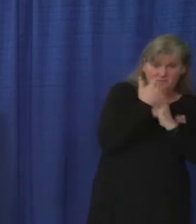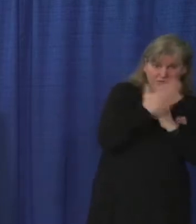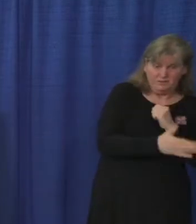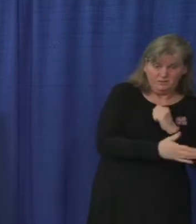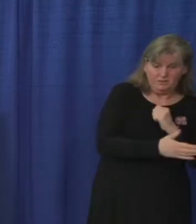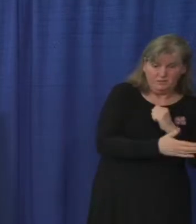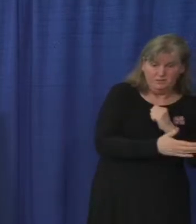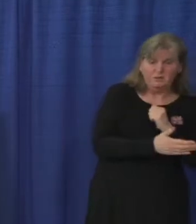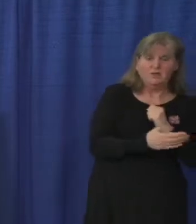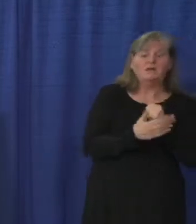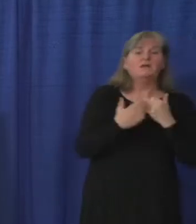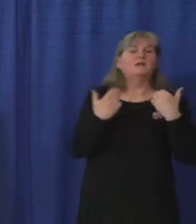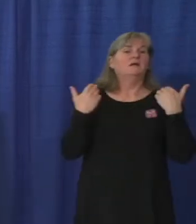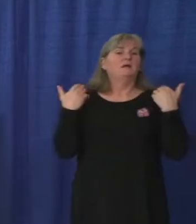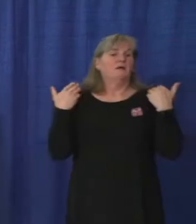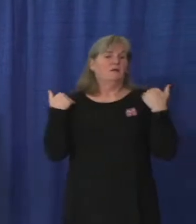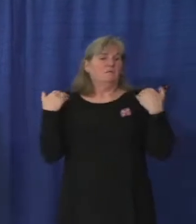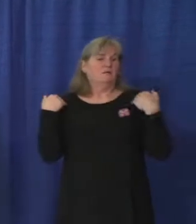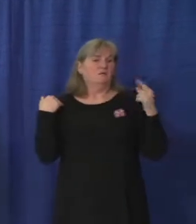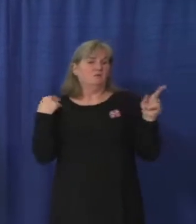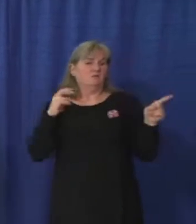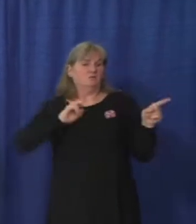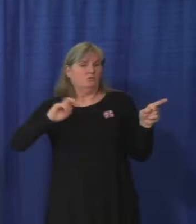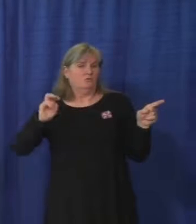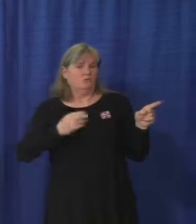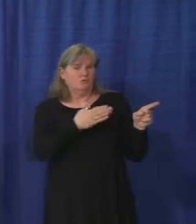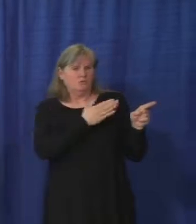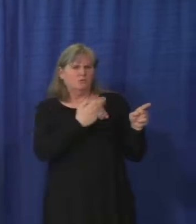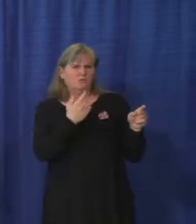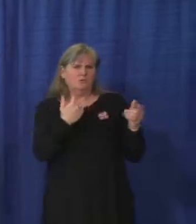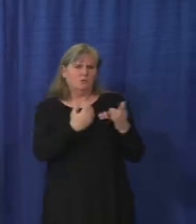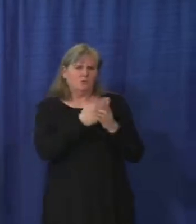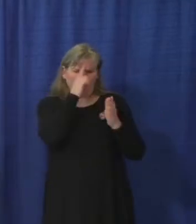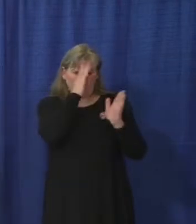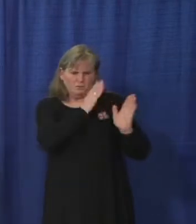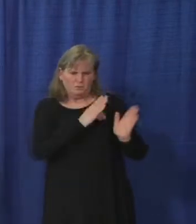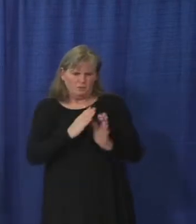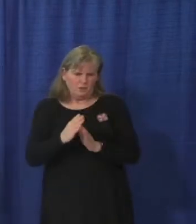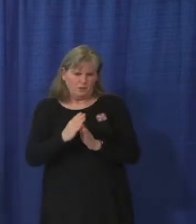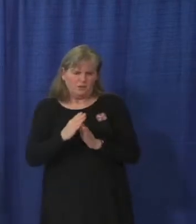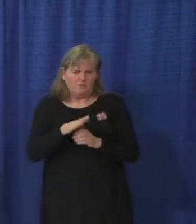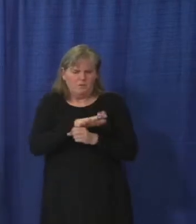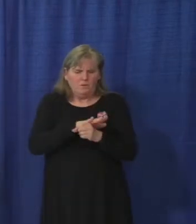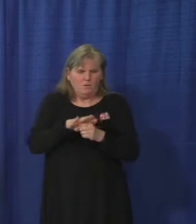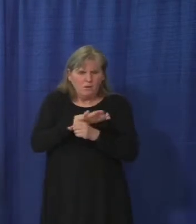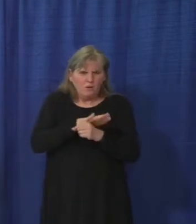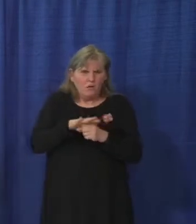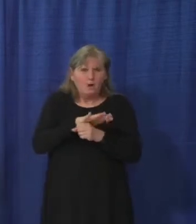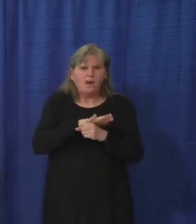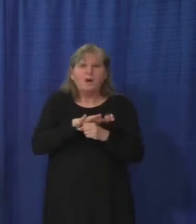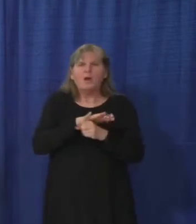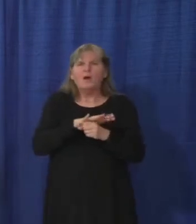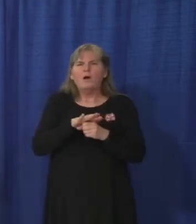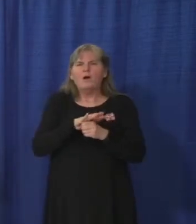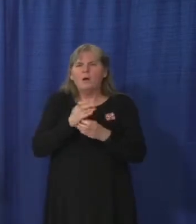strategy for local spent in marketing, of course that comes